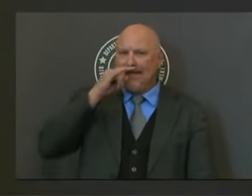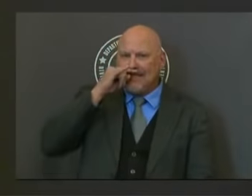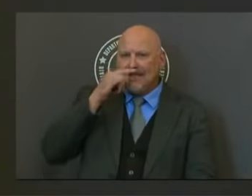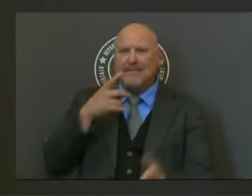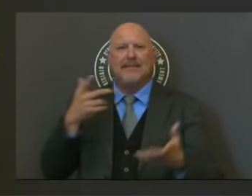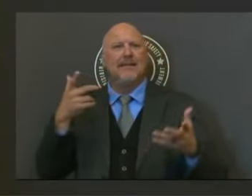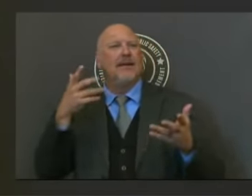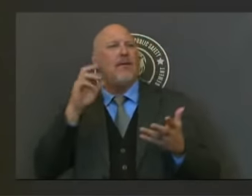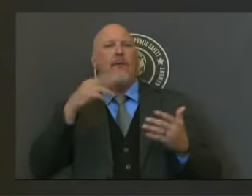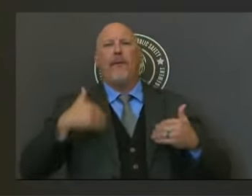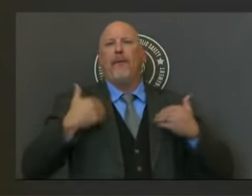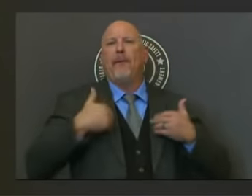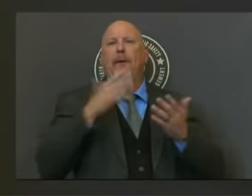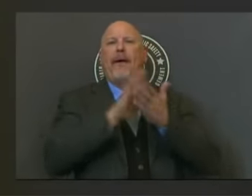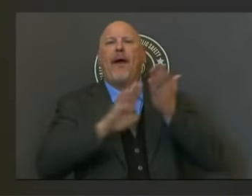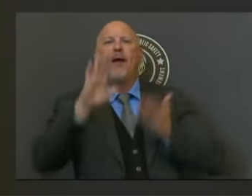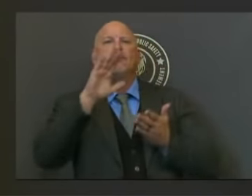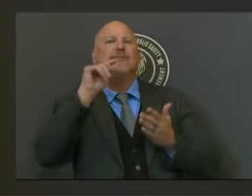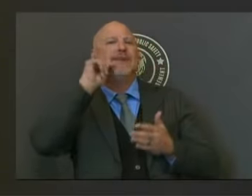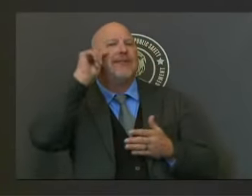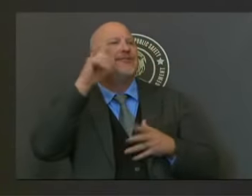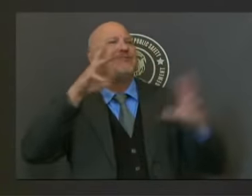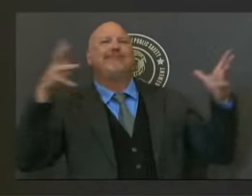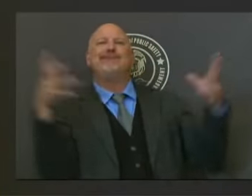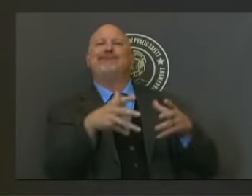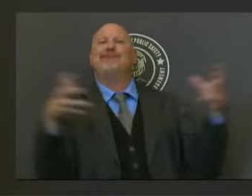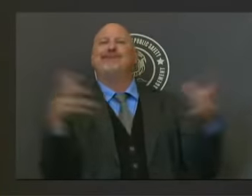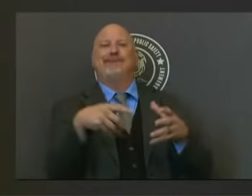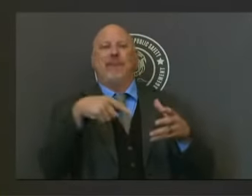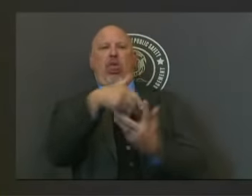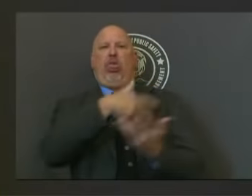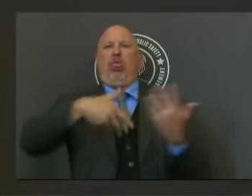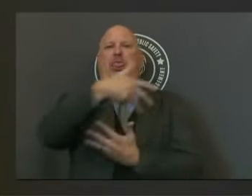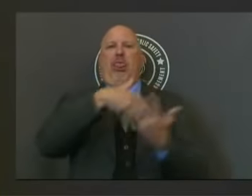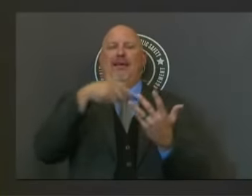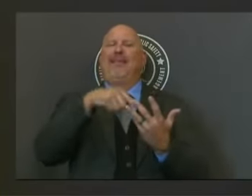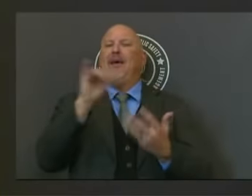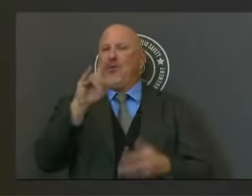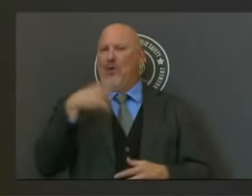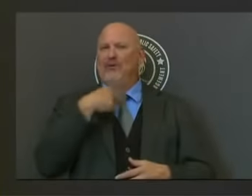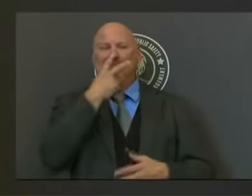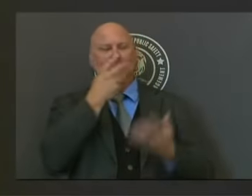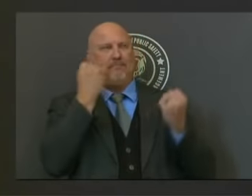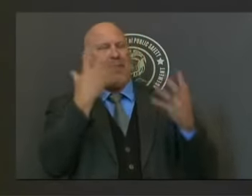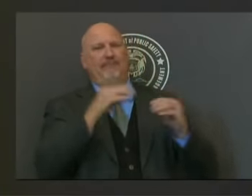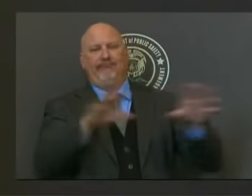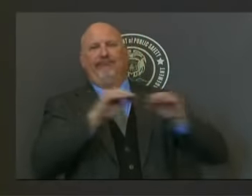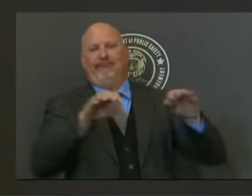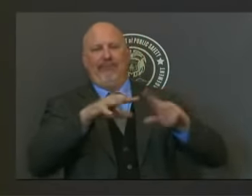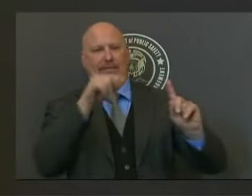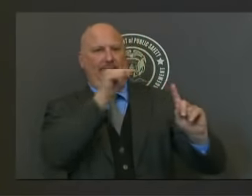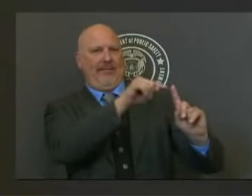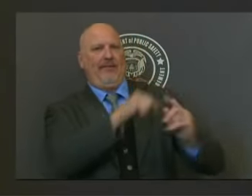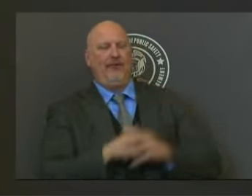under the circuit breaker such as stores libraries and